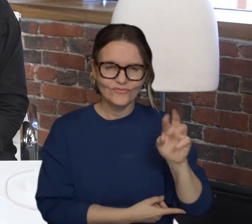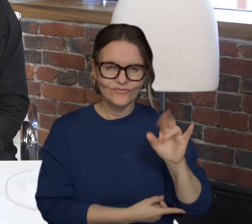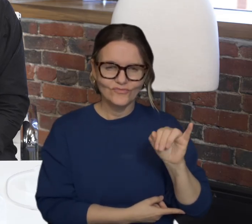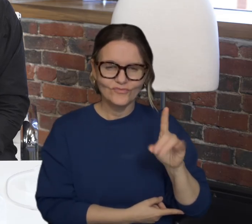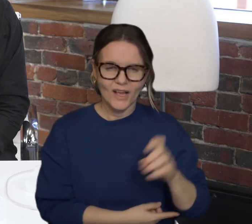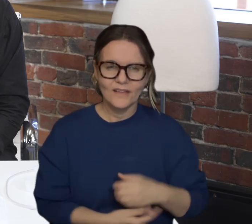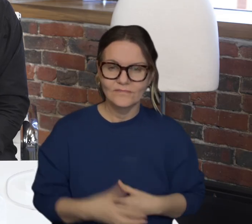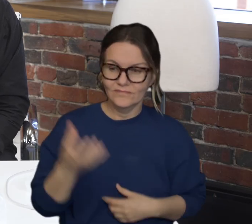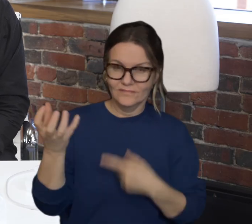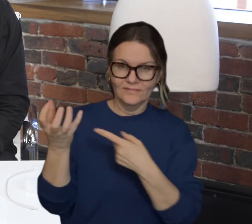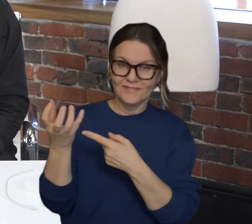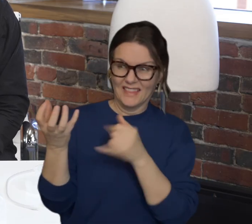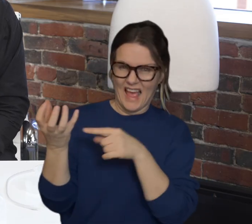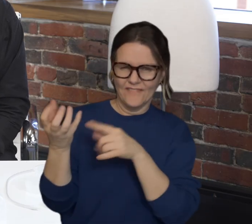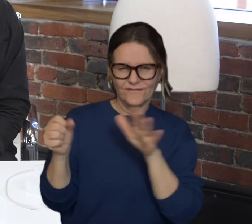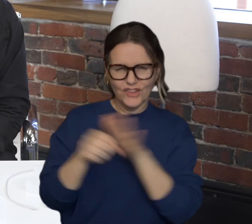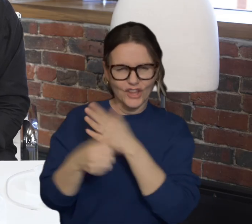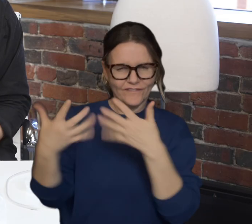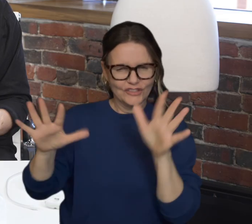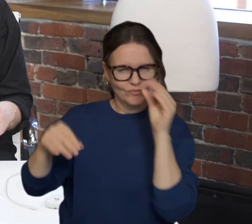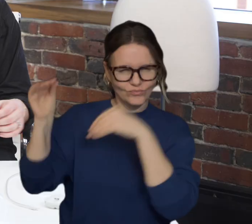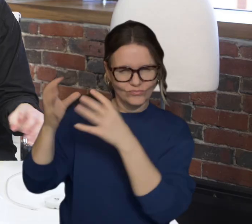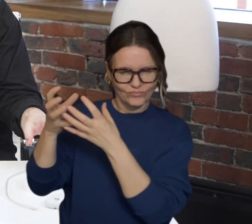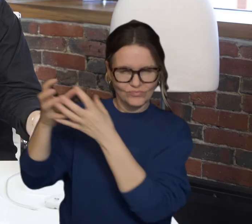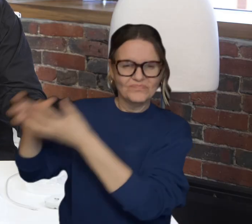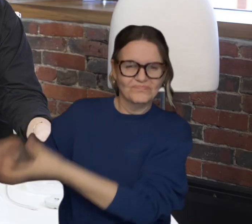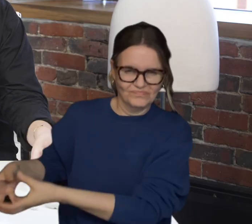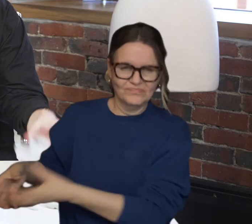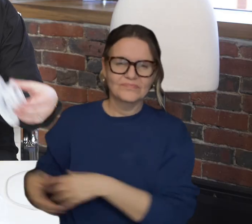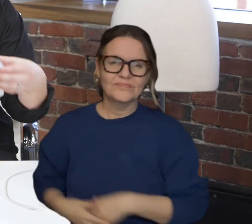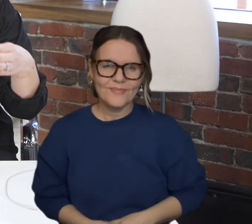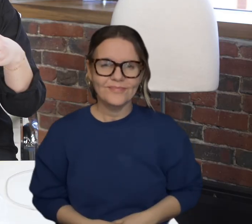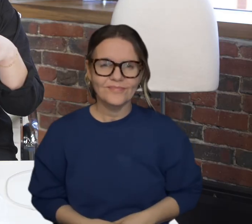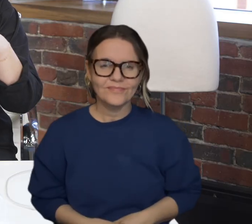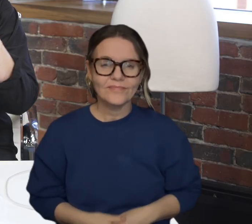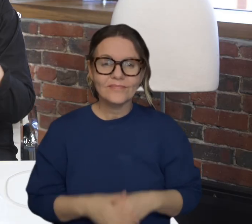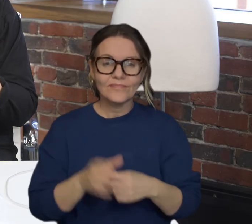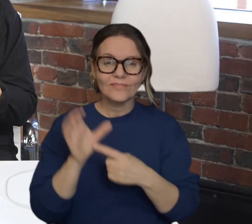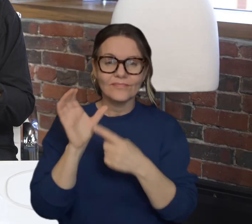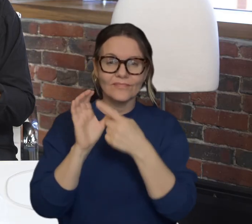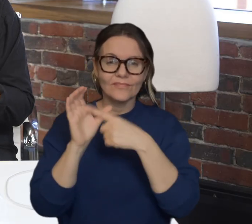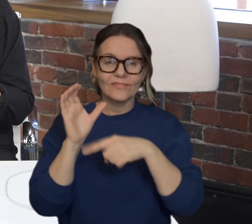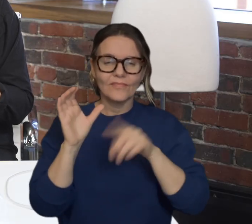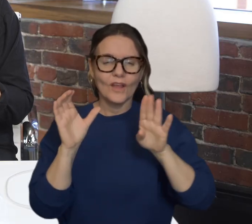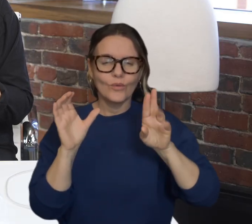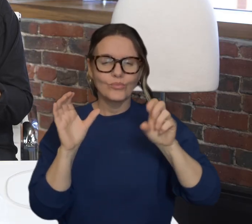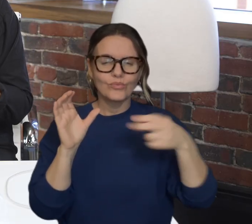like fully assembled so let's dive in you're going to want to start with your breast shield